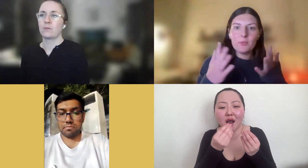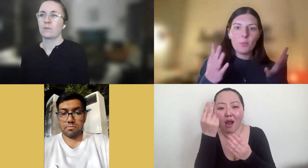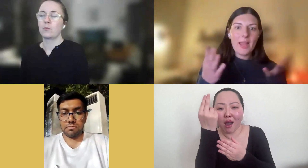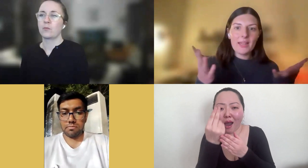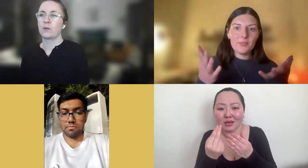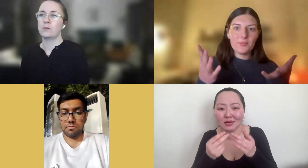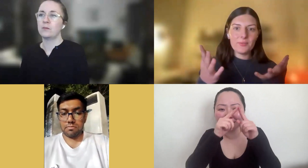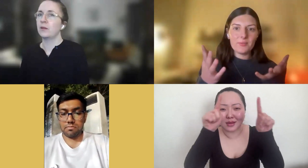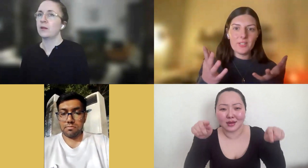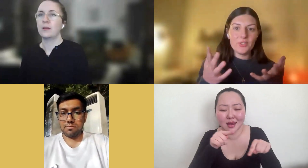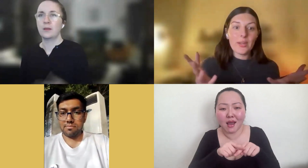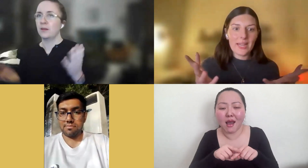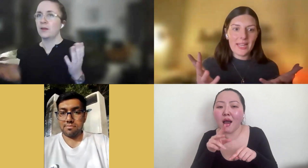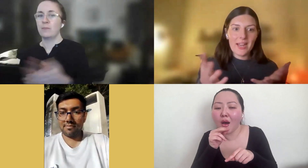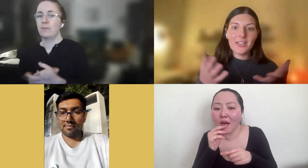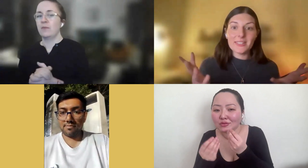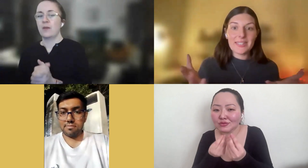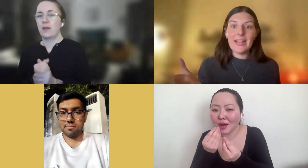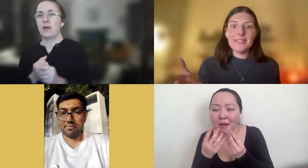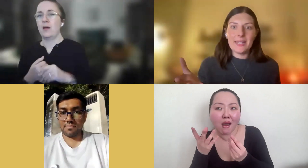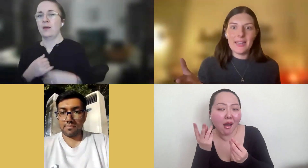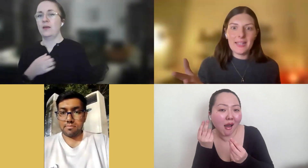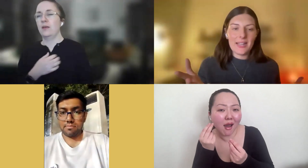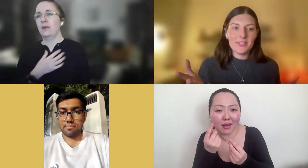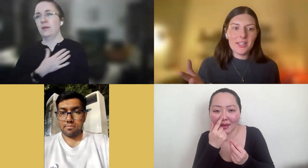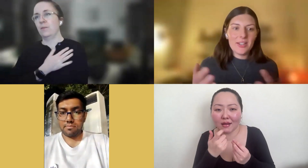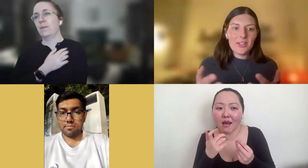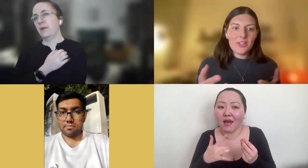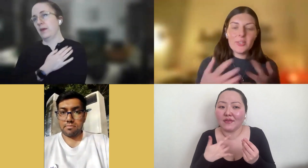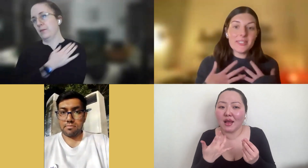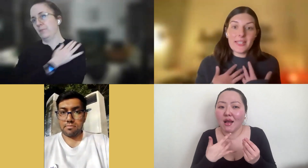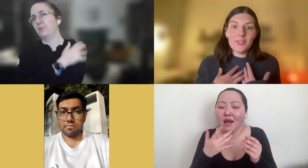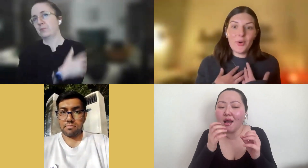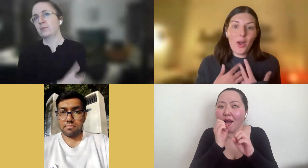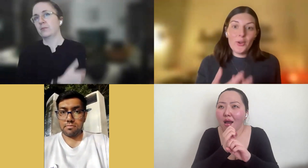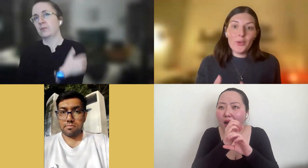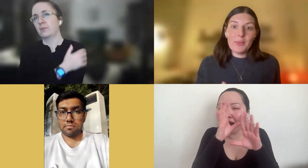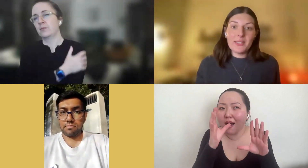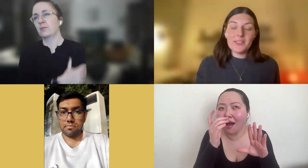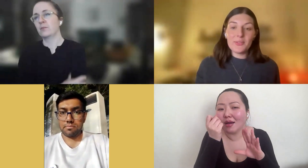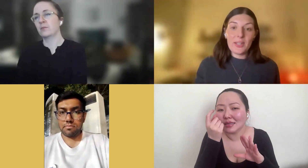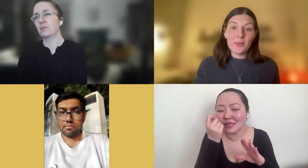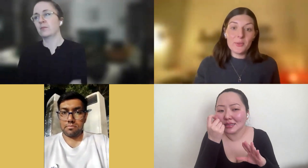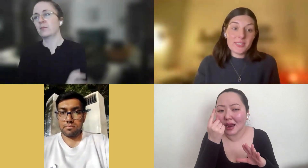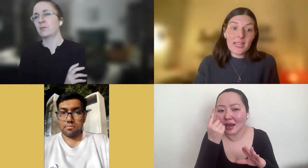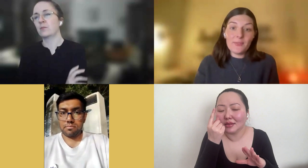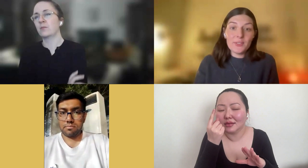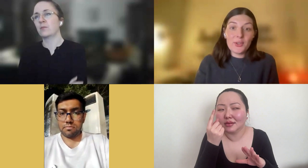another way of enjoying it and understanding it. You can be in your home and feel safe